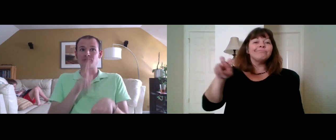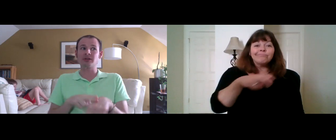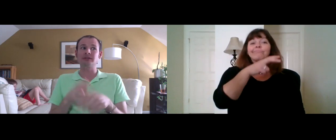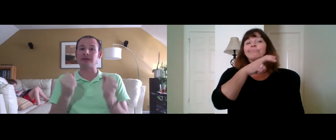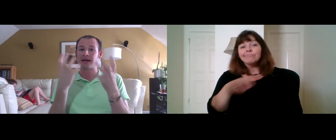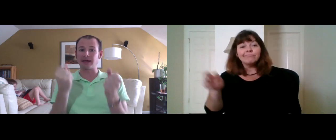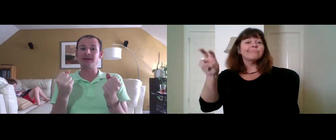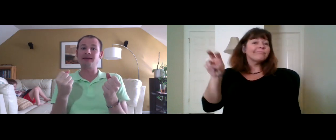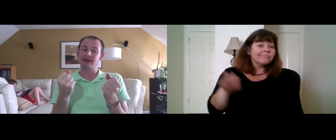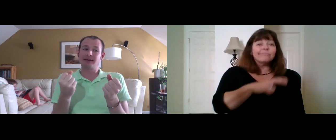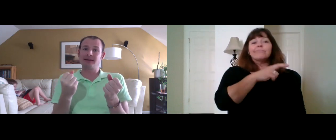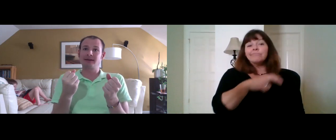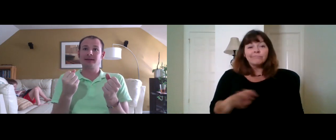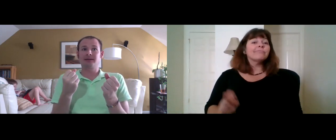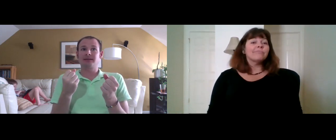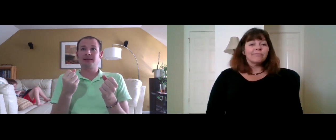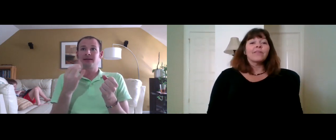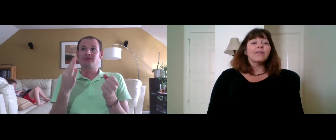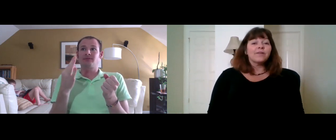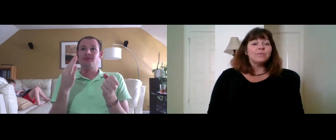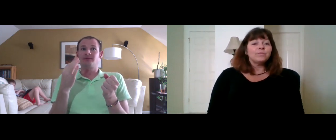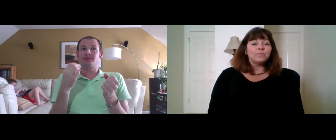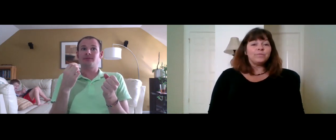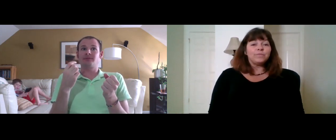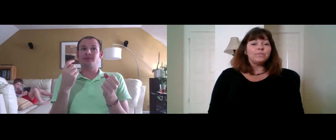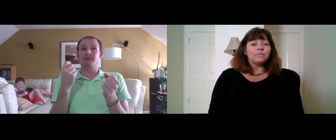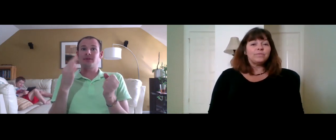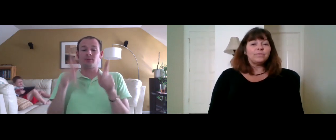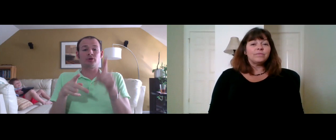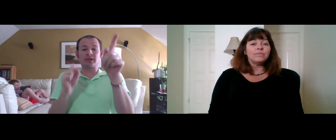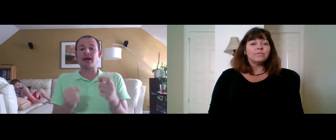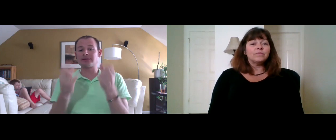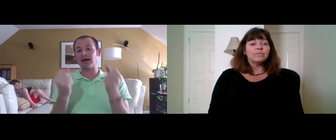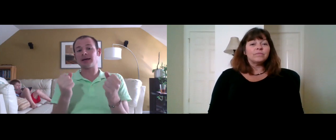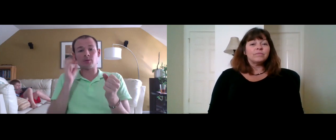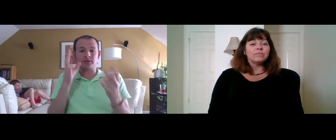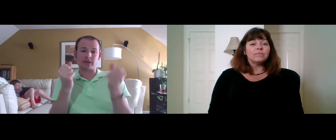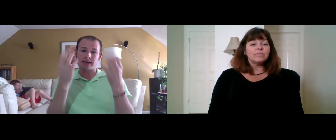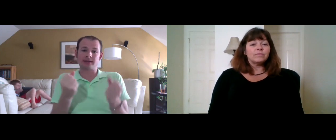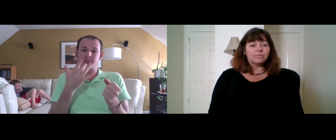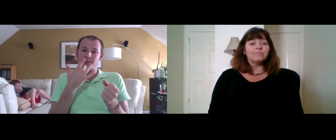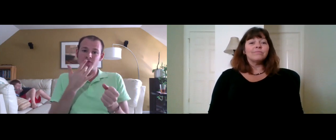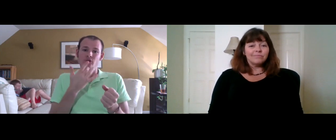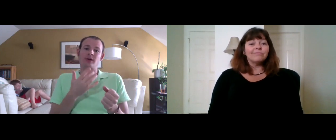If a person can sign, signing is preferred